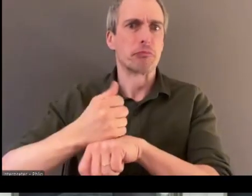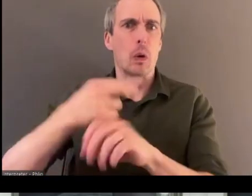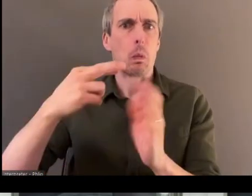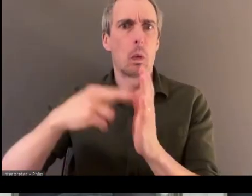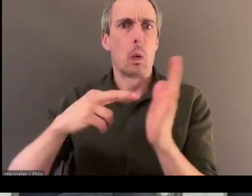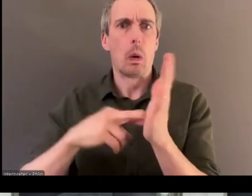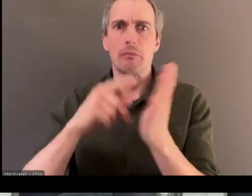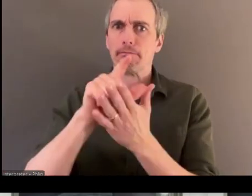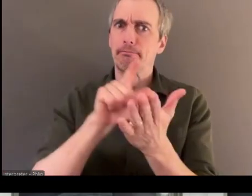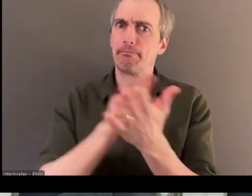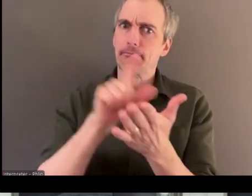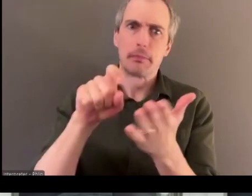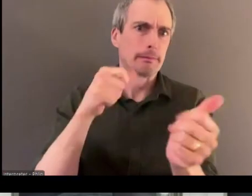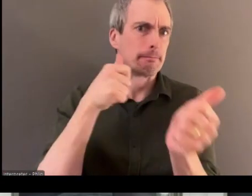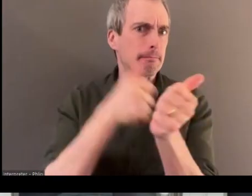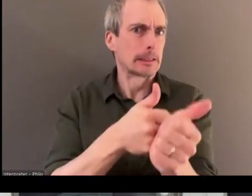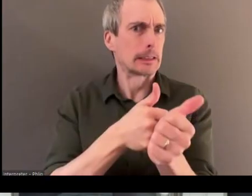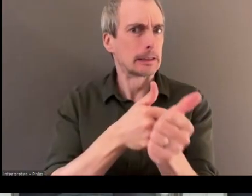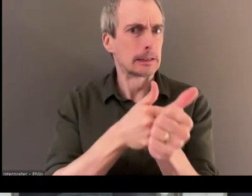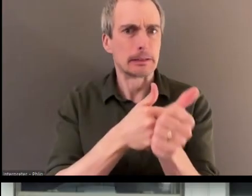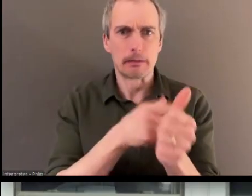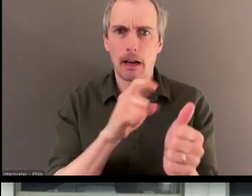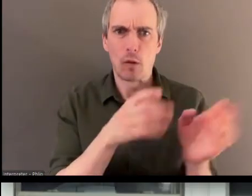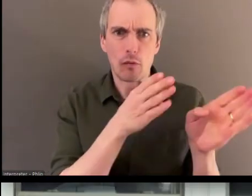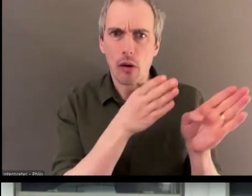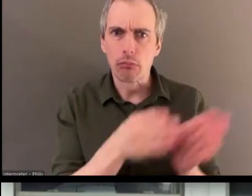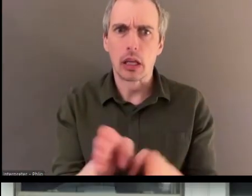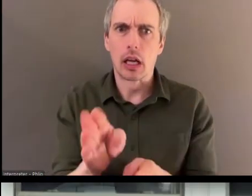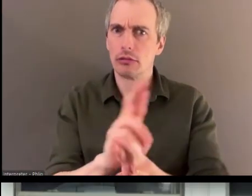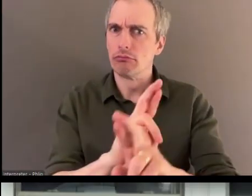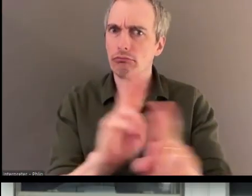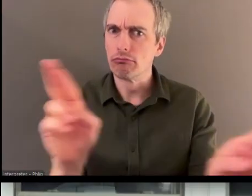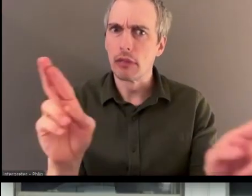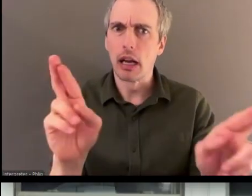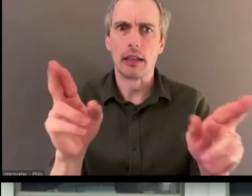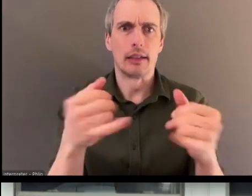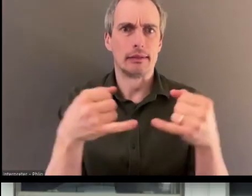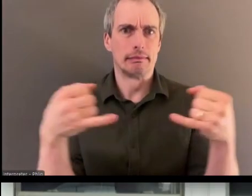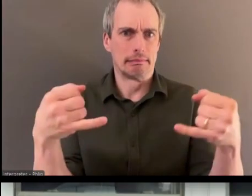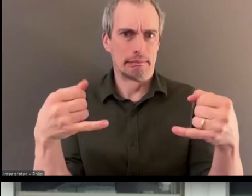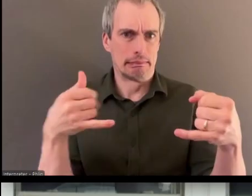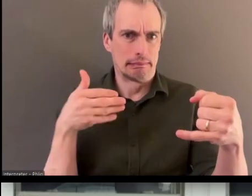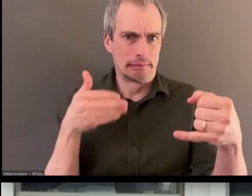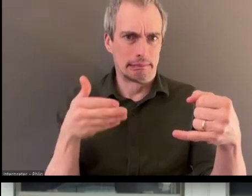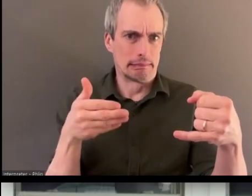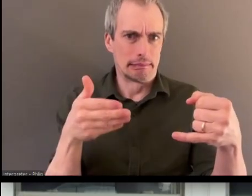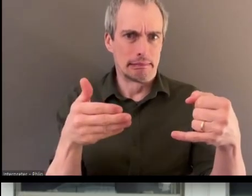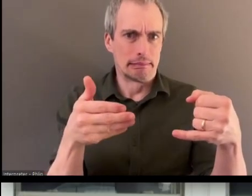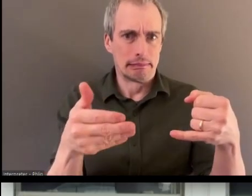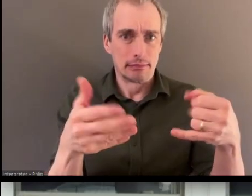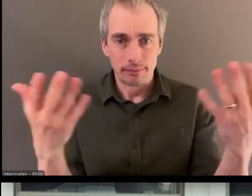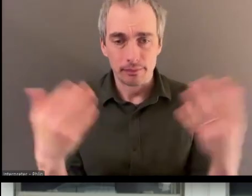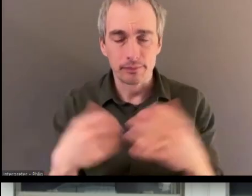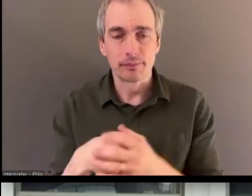and document accessibility. And so we see this huge urgency to do that.